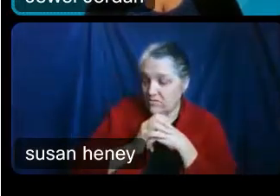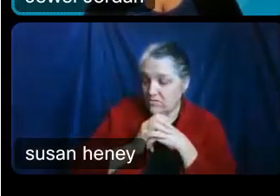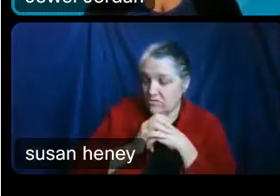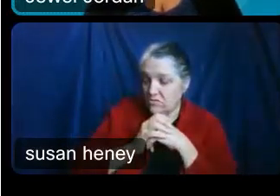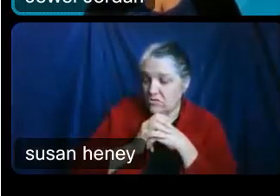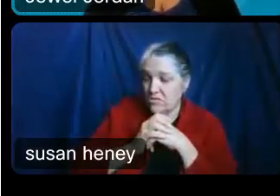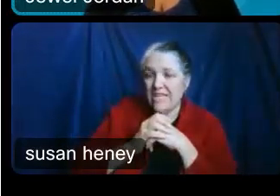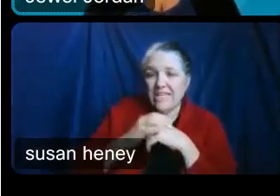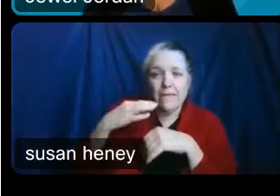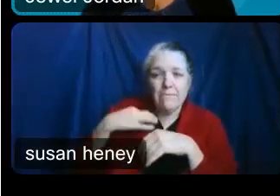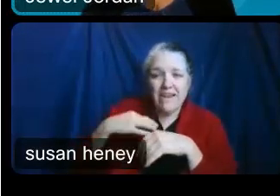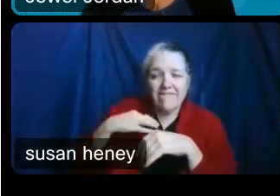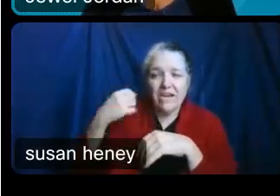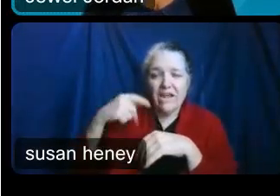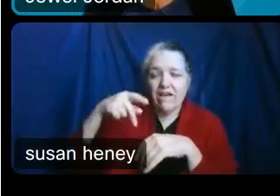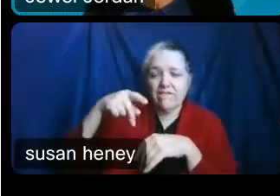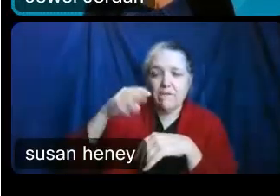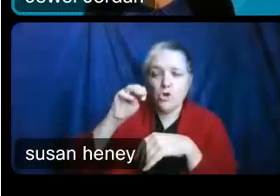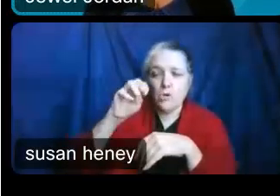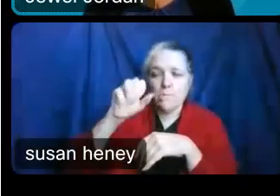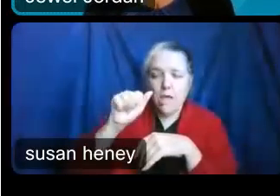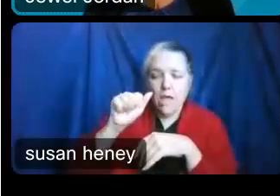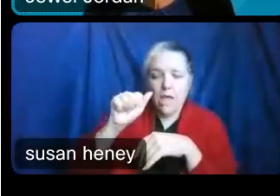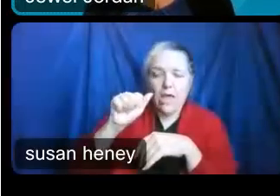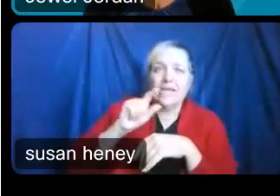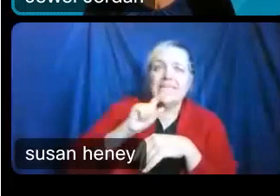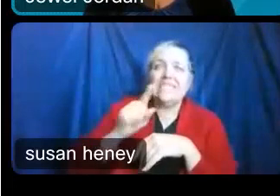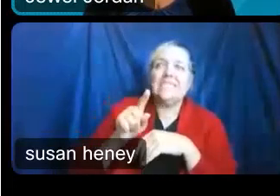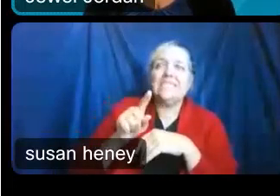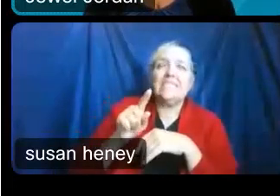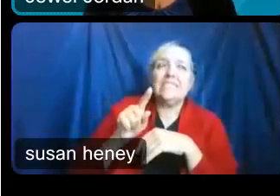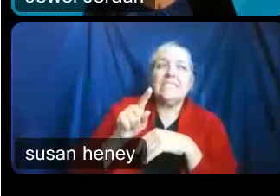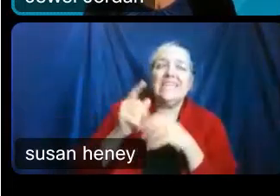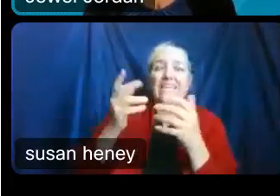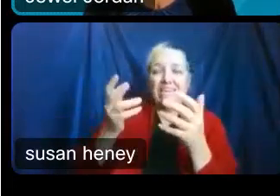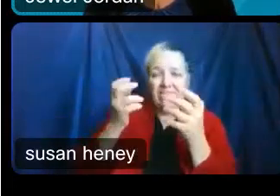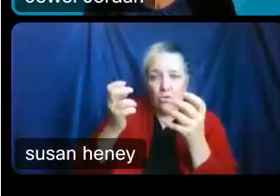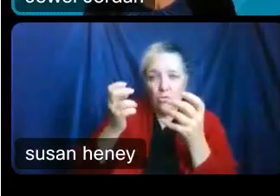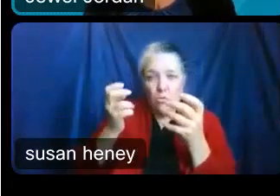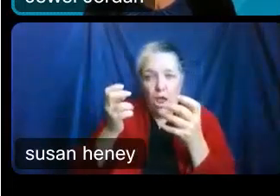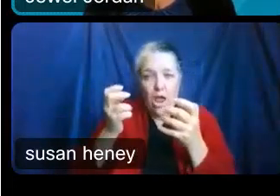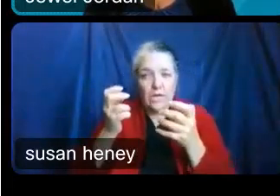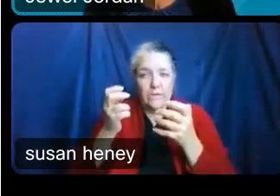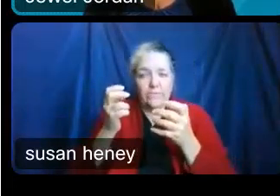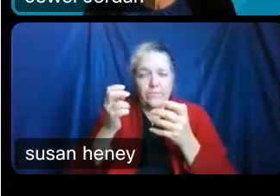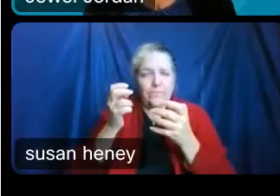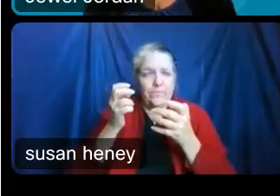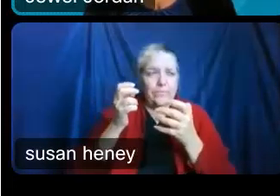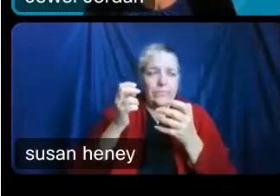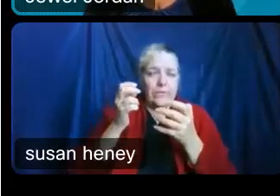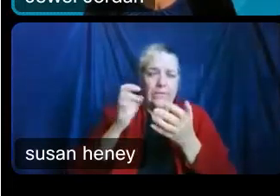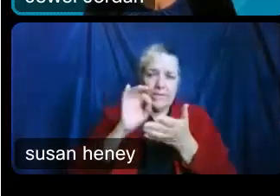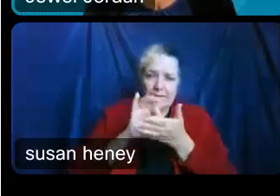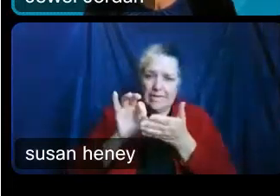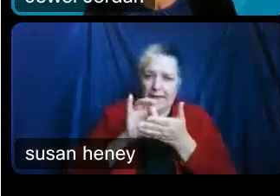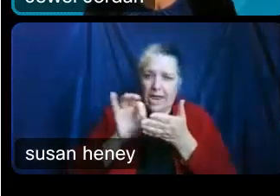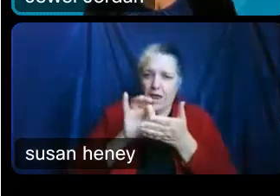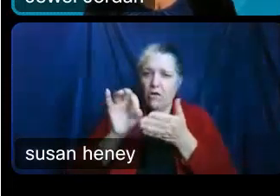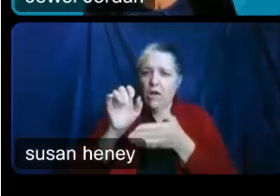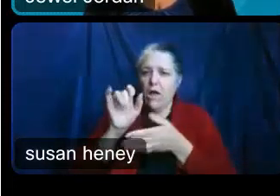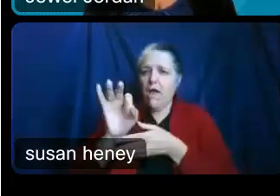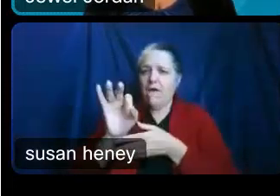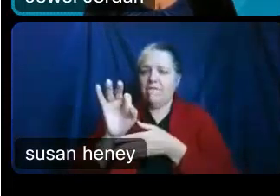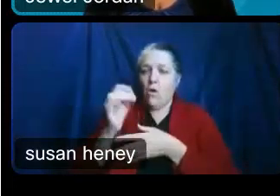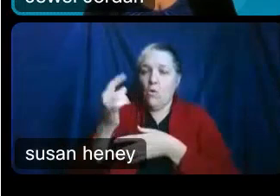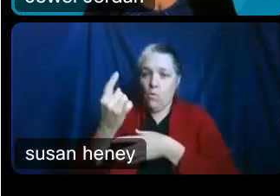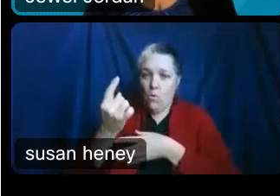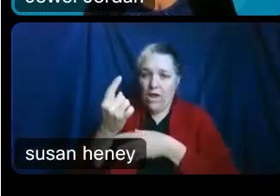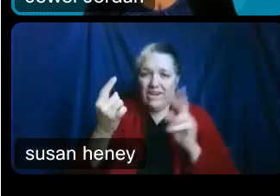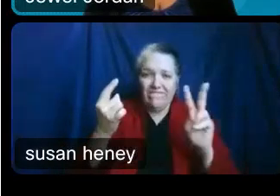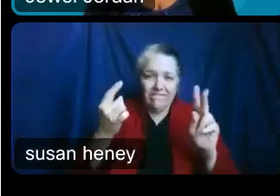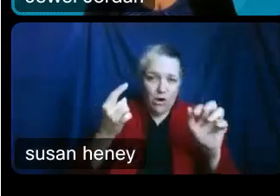Public Use Microdata is if you want to get a tabulation of the -- one variable or several